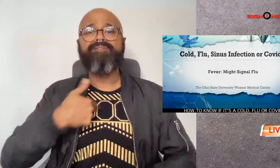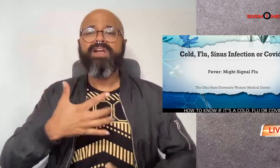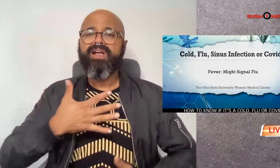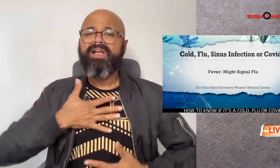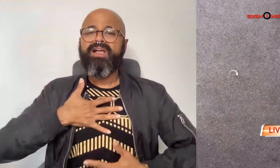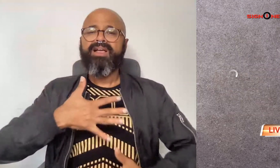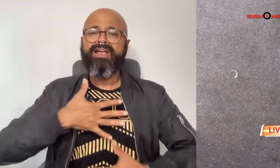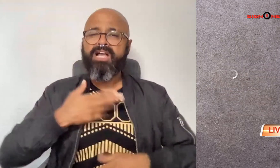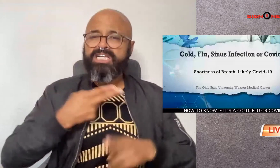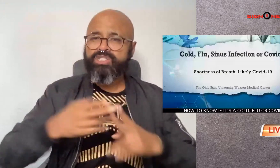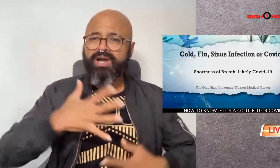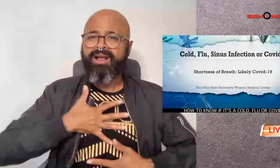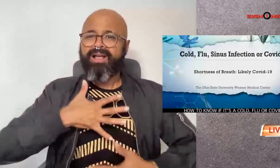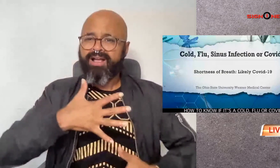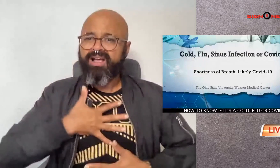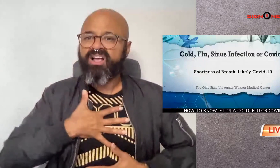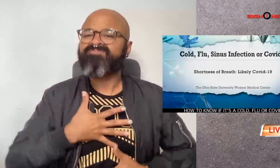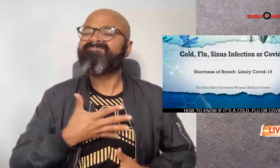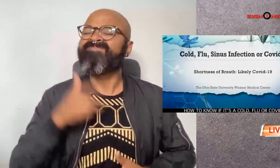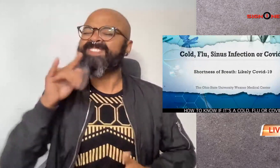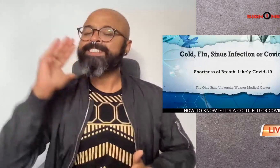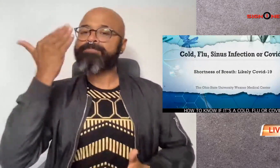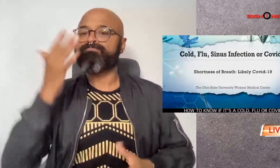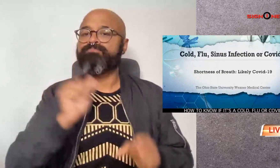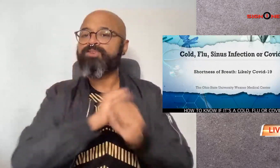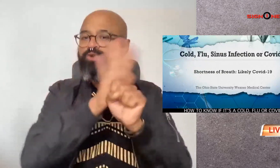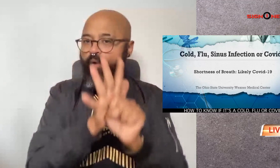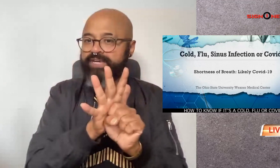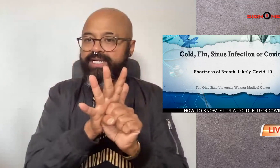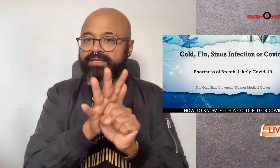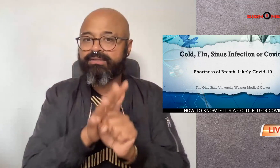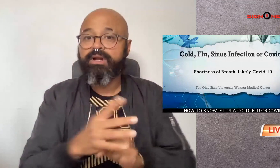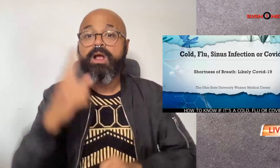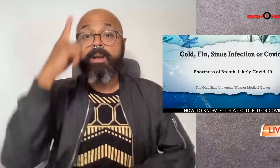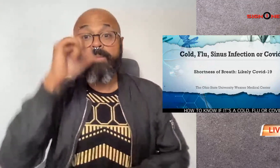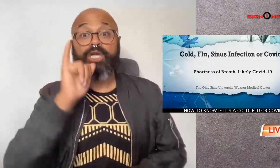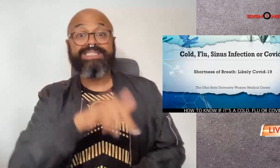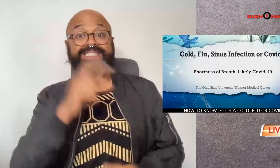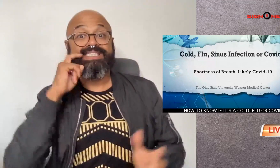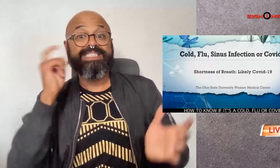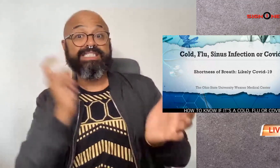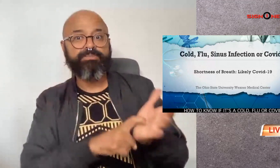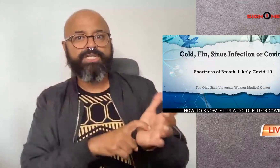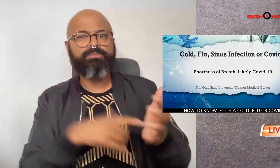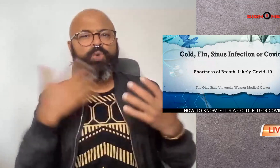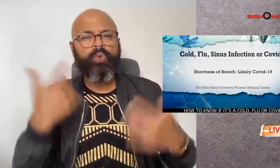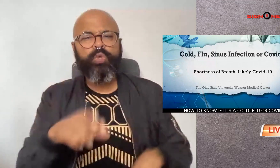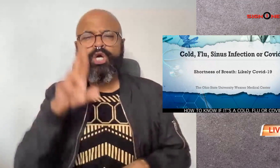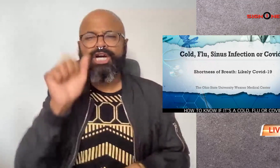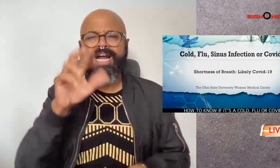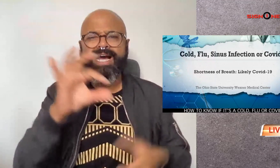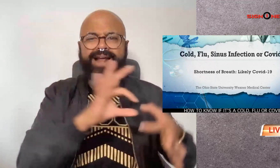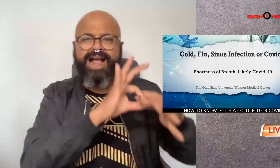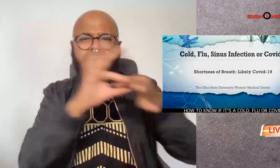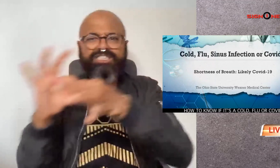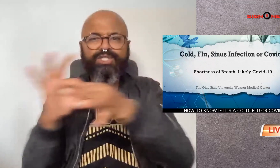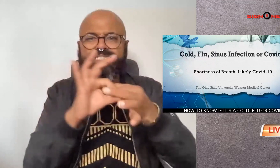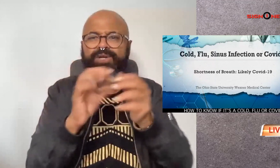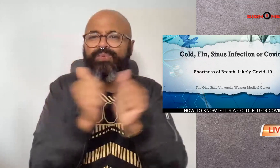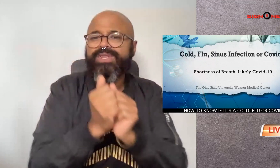if you have shortness of breath it's most likely Covid 19 because this symptom is rarely associated